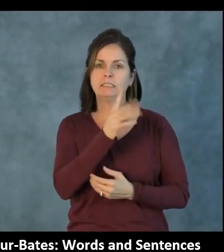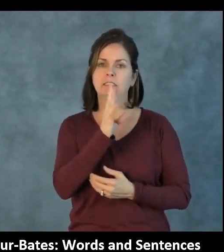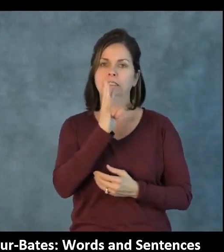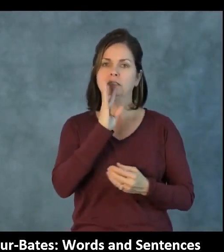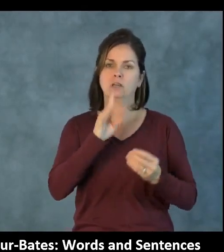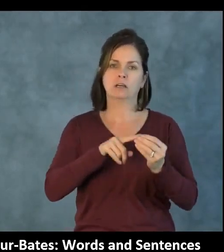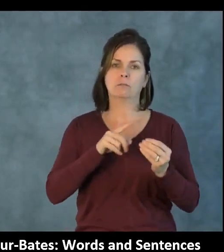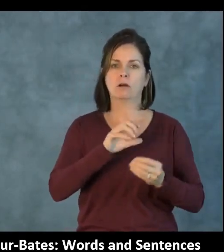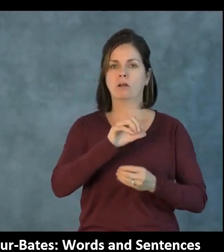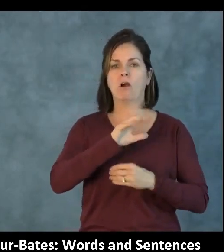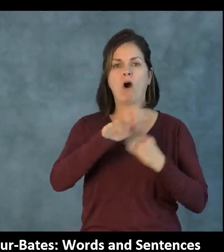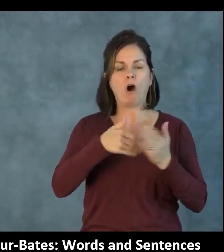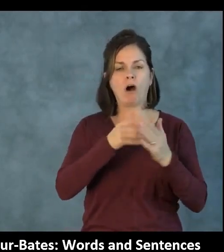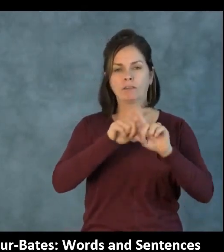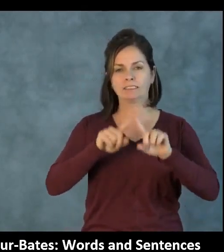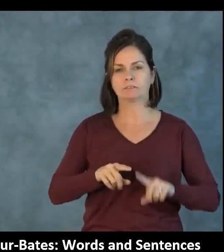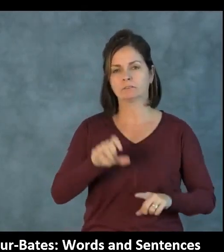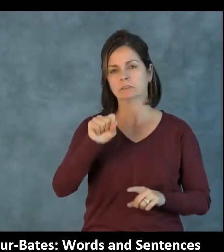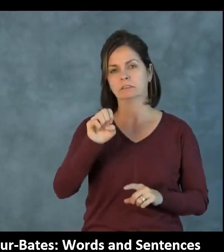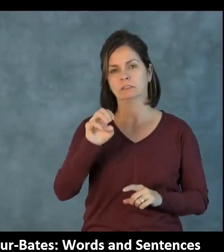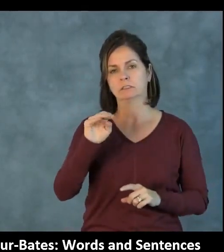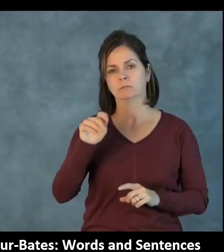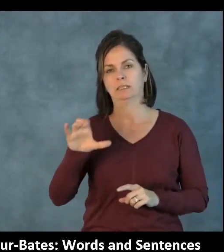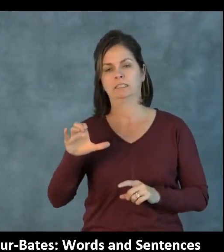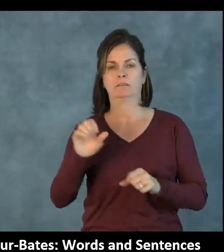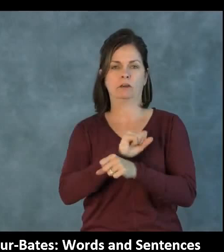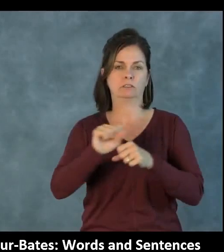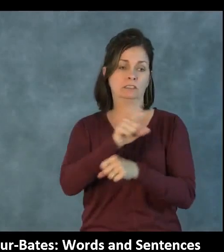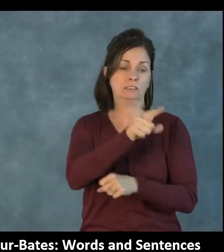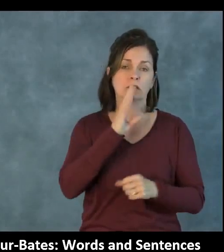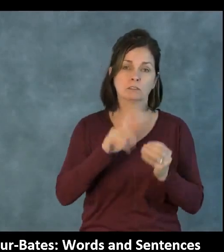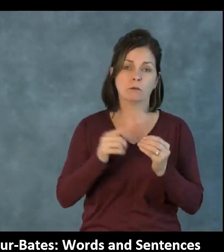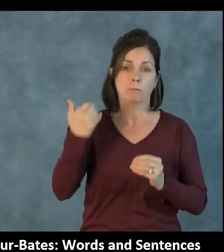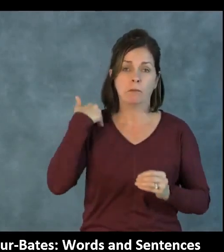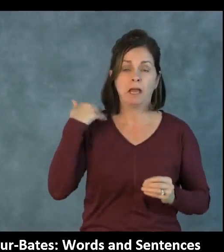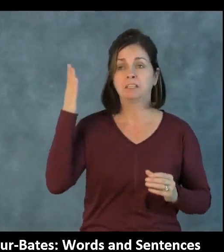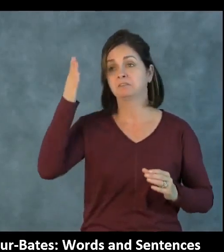of the different semantic functions. He talks about the past, the future,